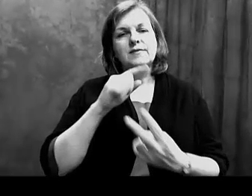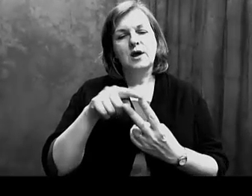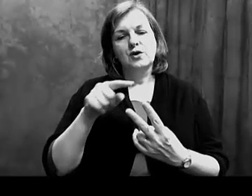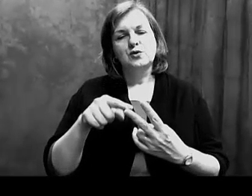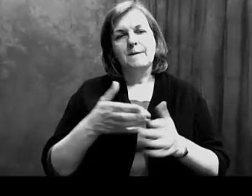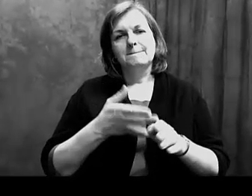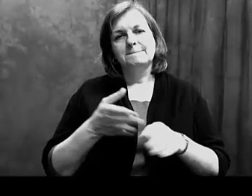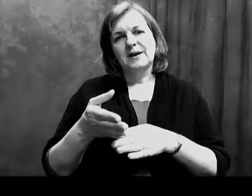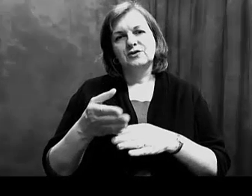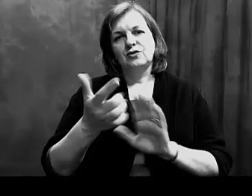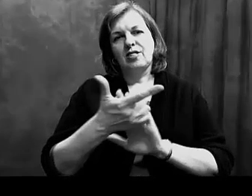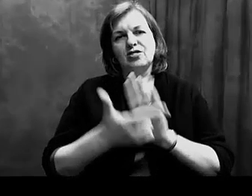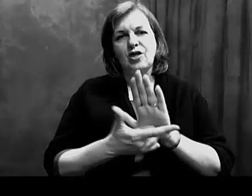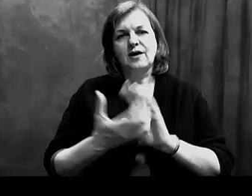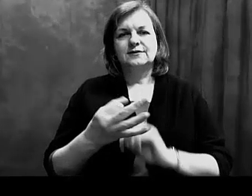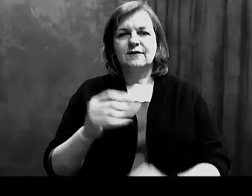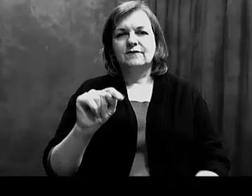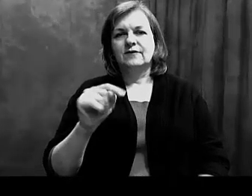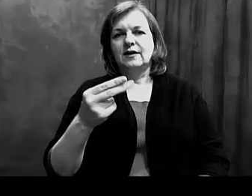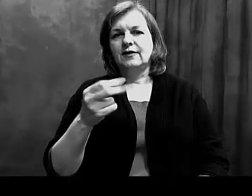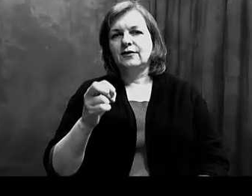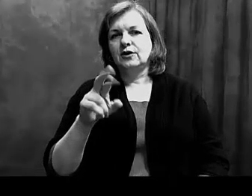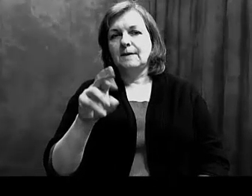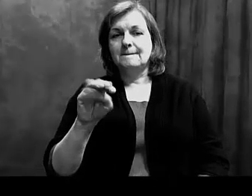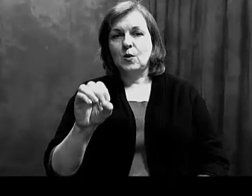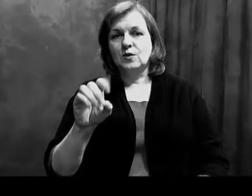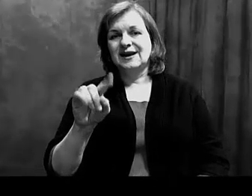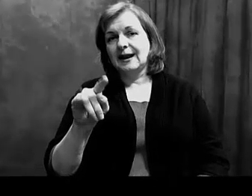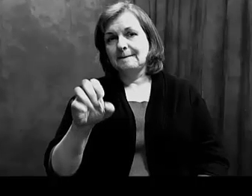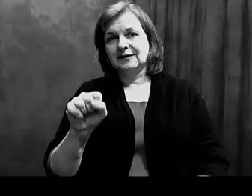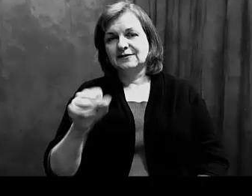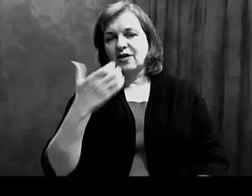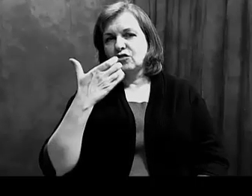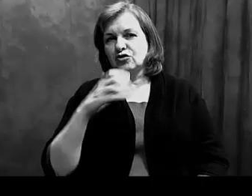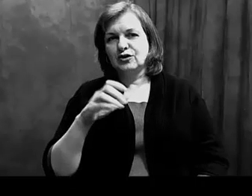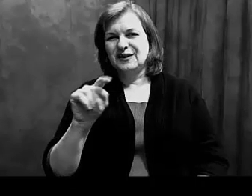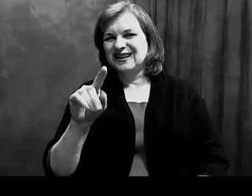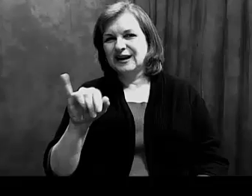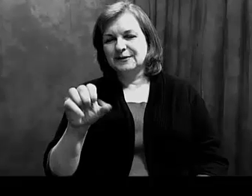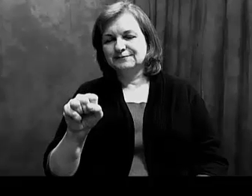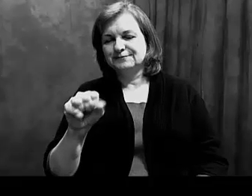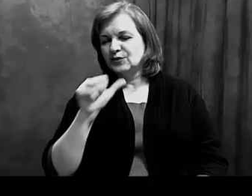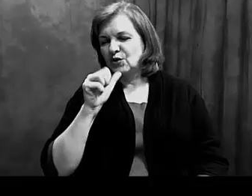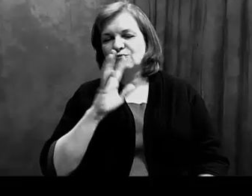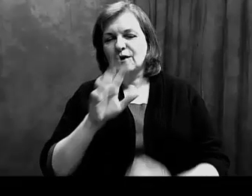there are two major laws of thermodynamics we don't get into them much in biology